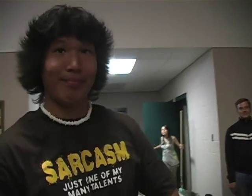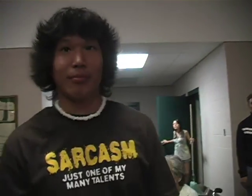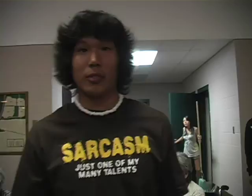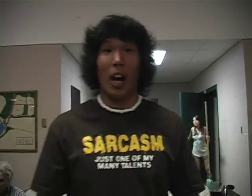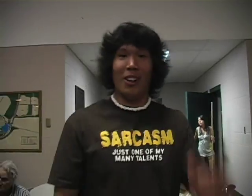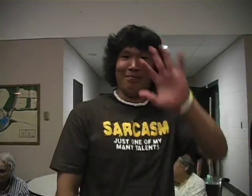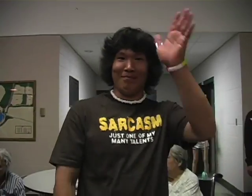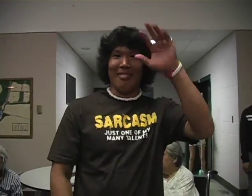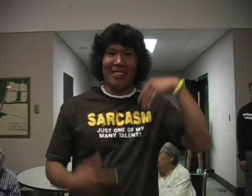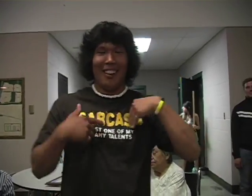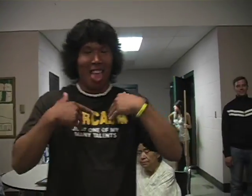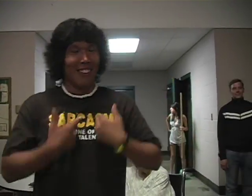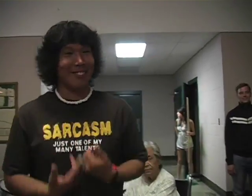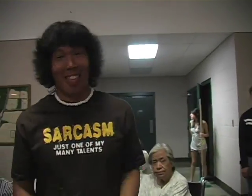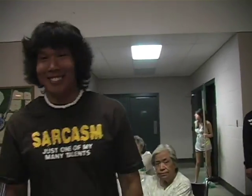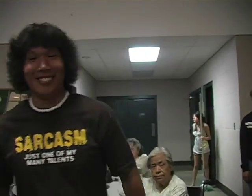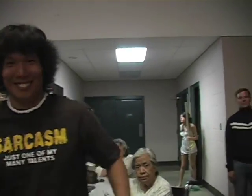Hi! I am tired!